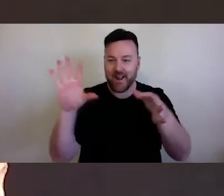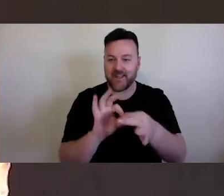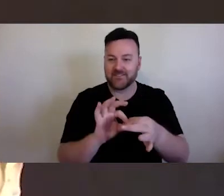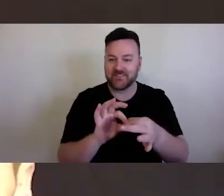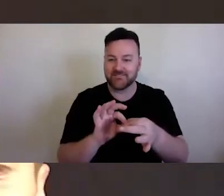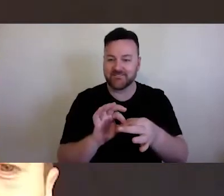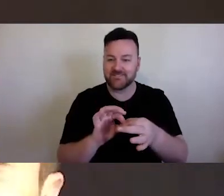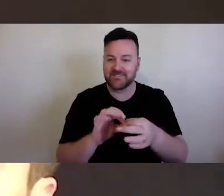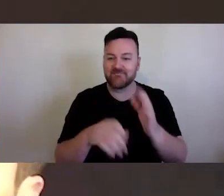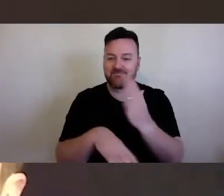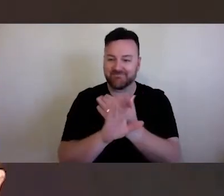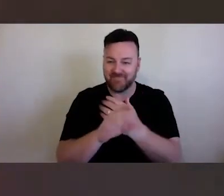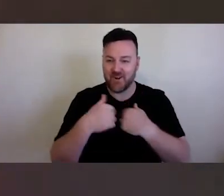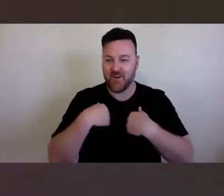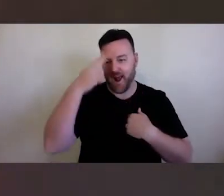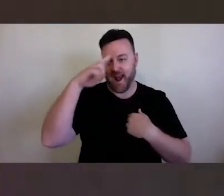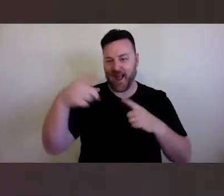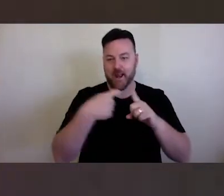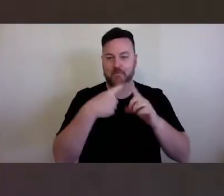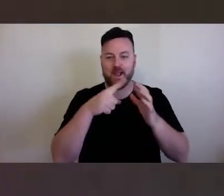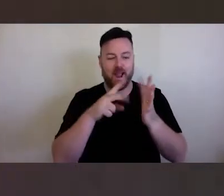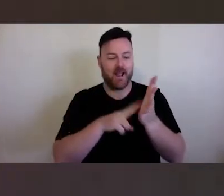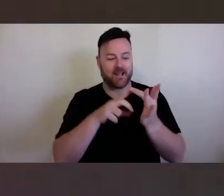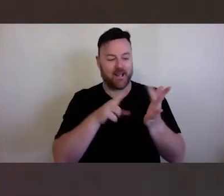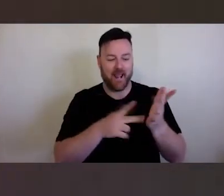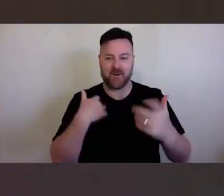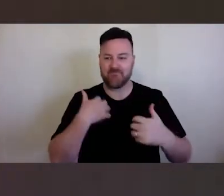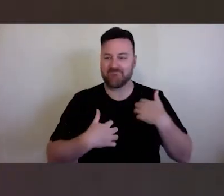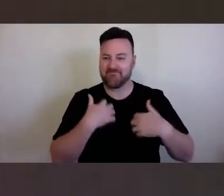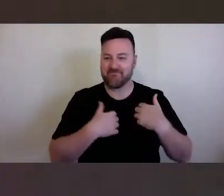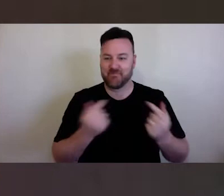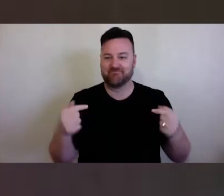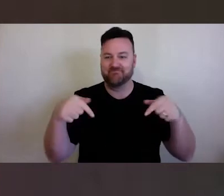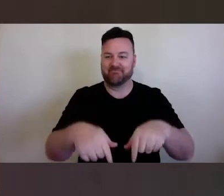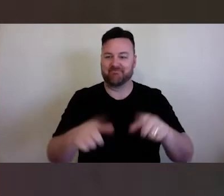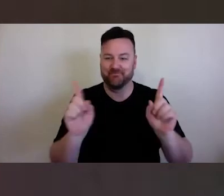Kevin and it's great to be hosting today's session again. I would like